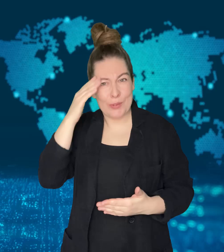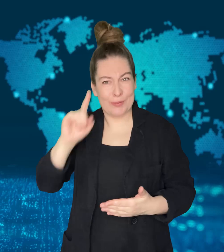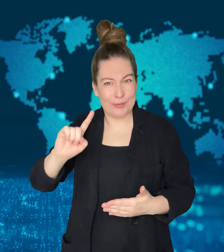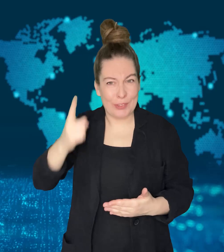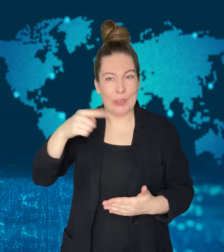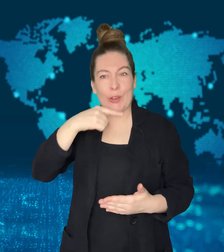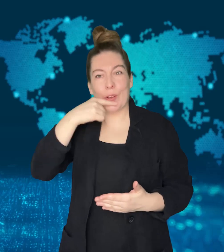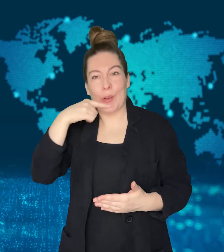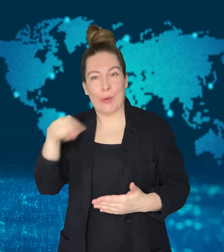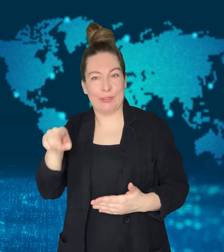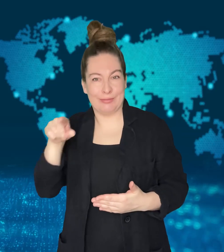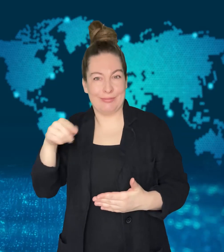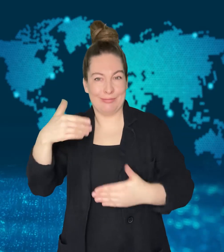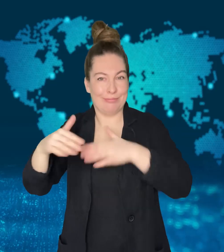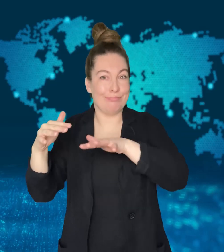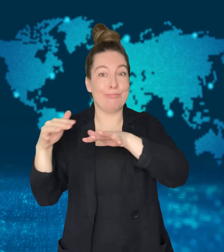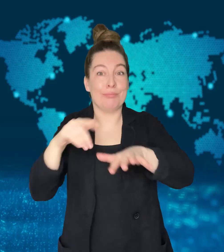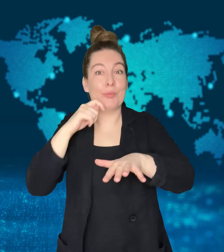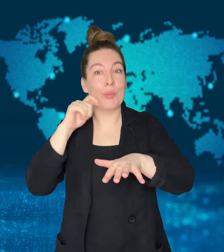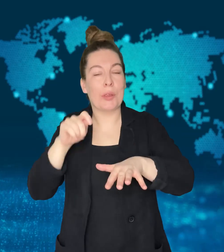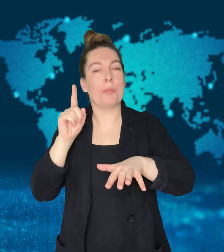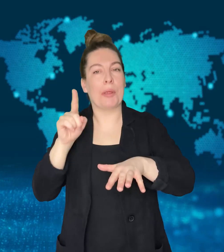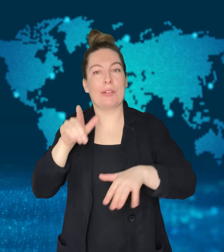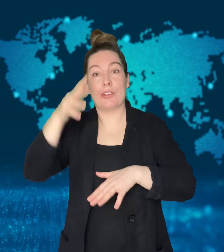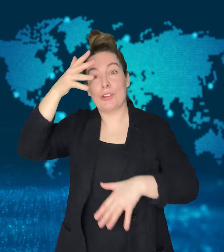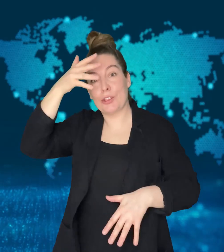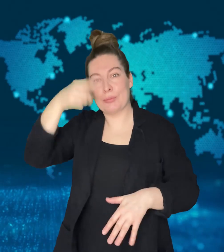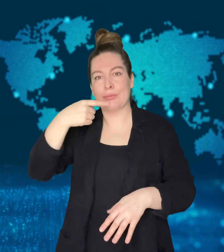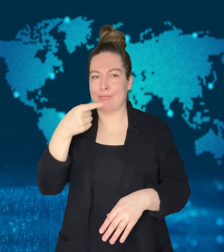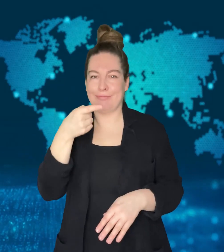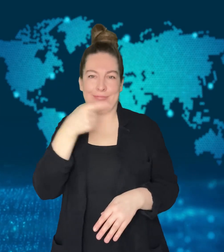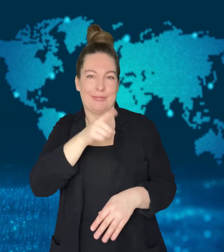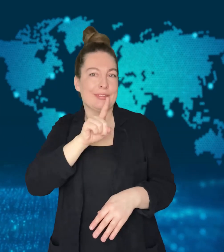the Ukraine invasion.